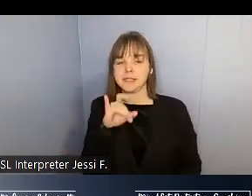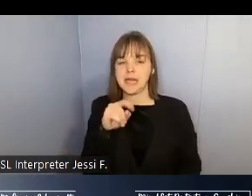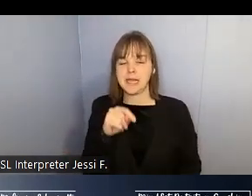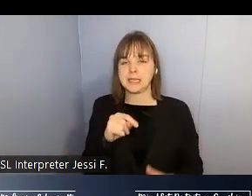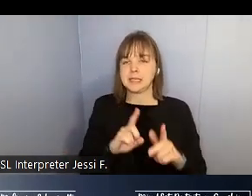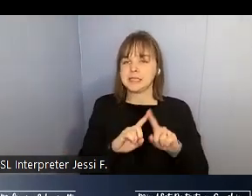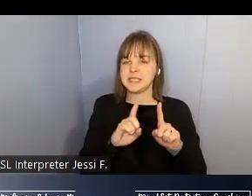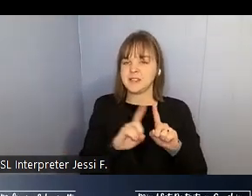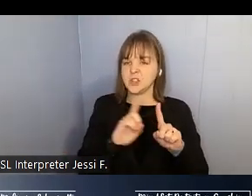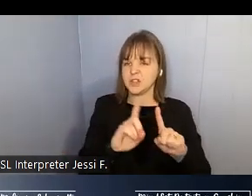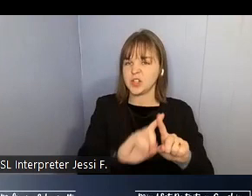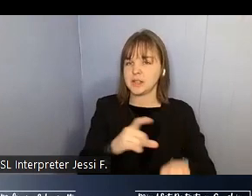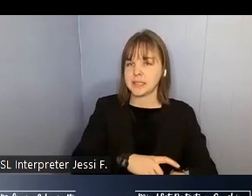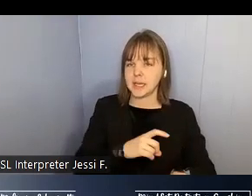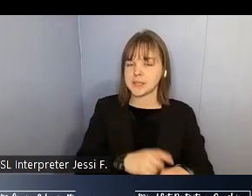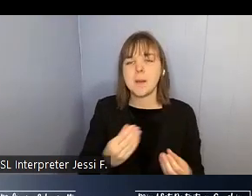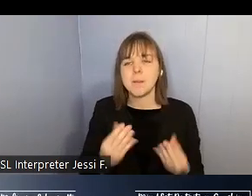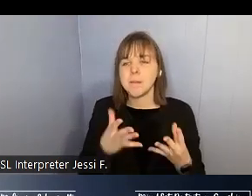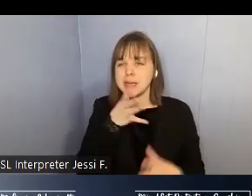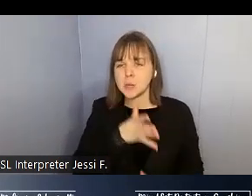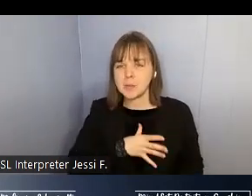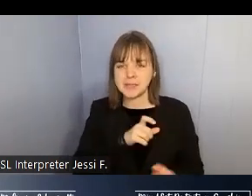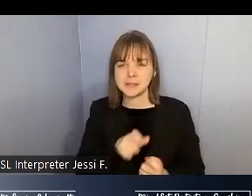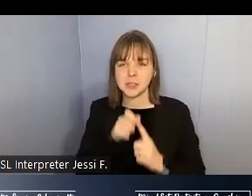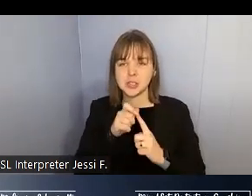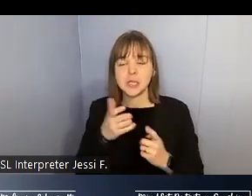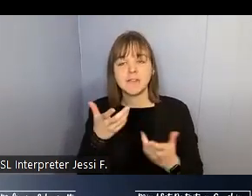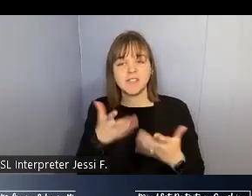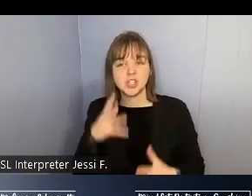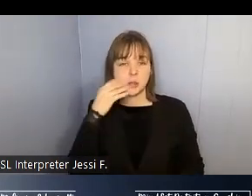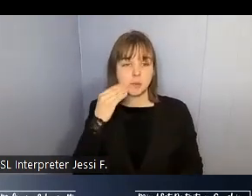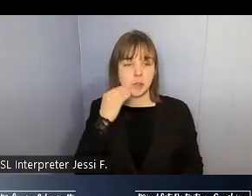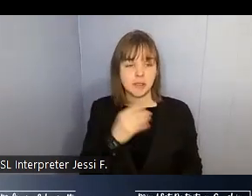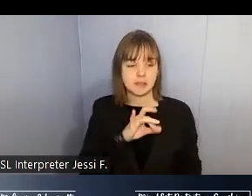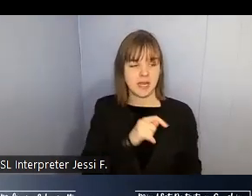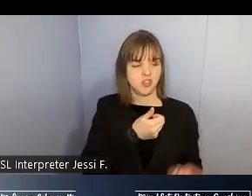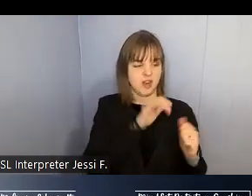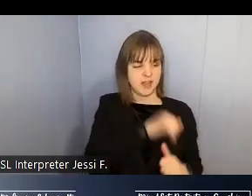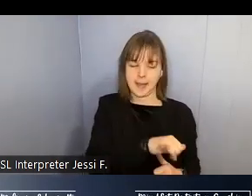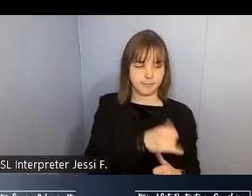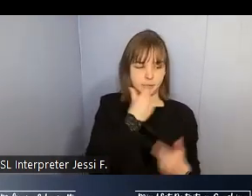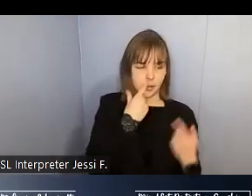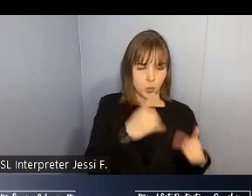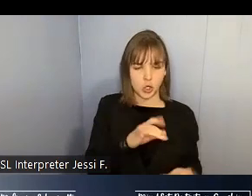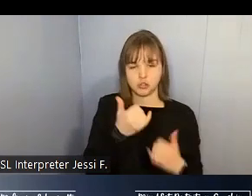preoccupation with food, and your body, and body image, bingeing and overeating episodes, weight cycling,